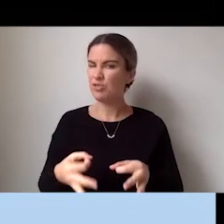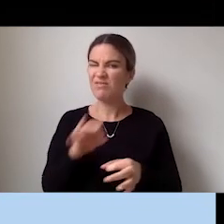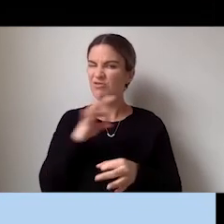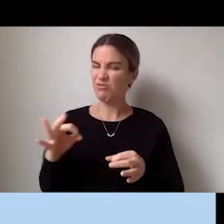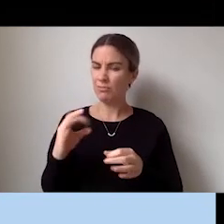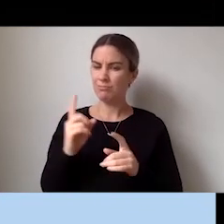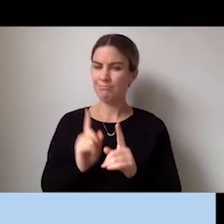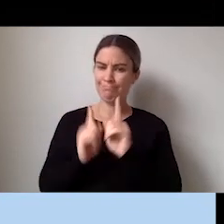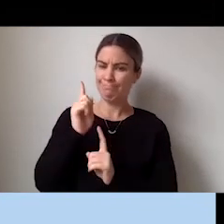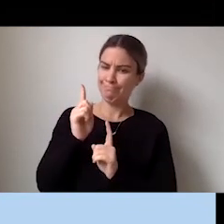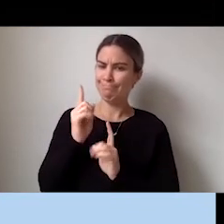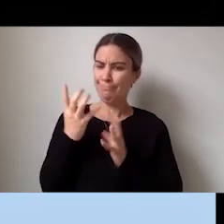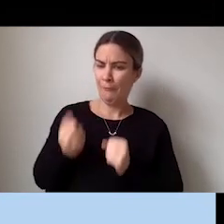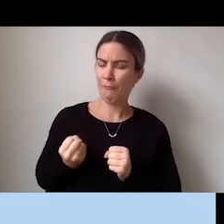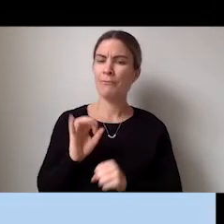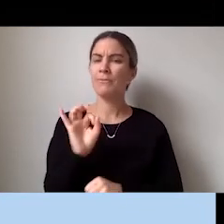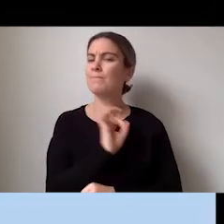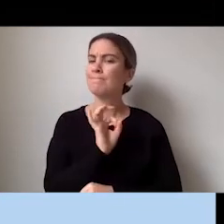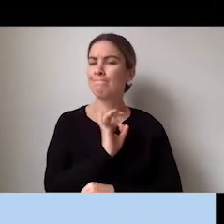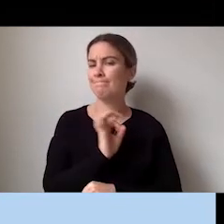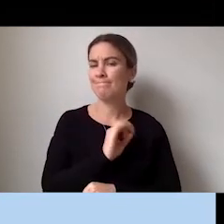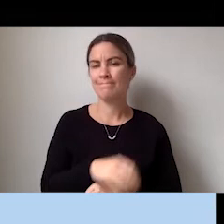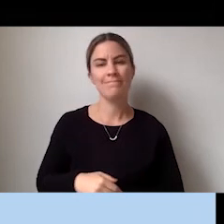So, this slide is